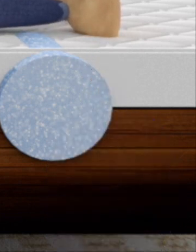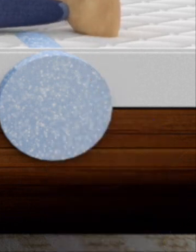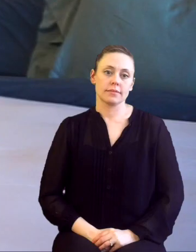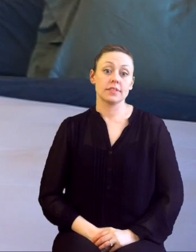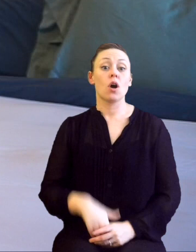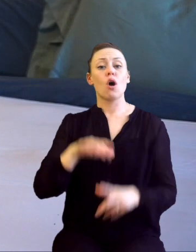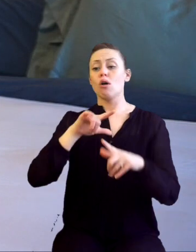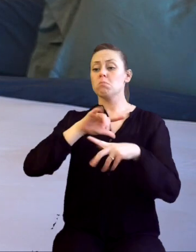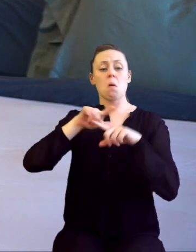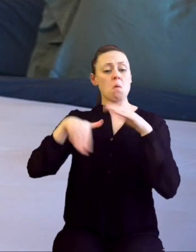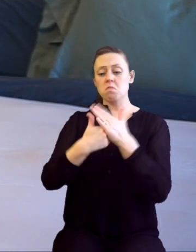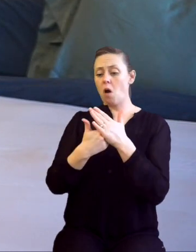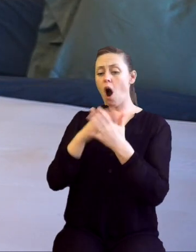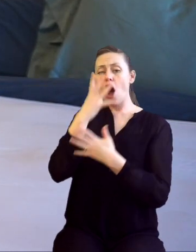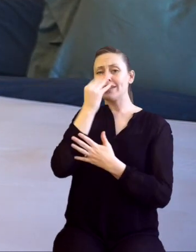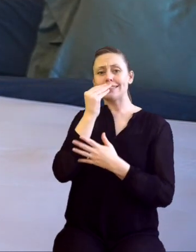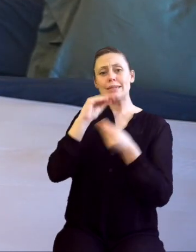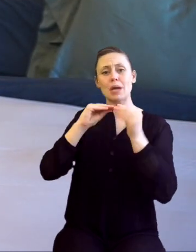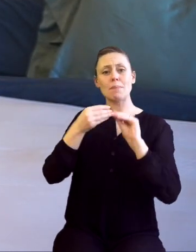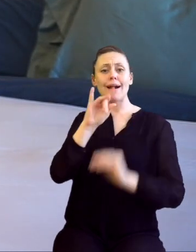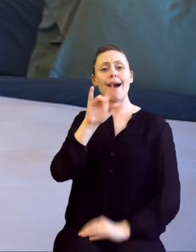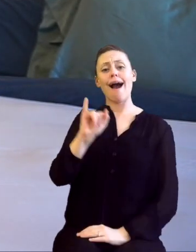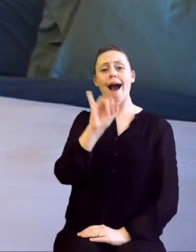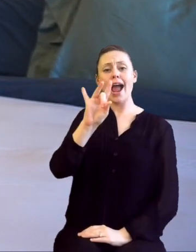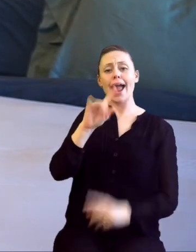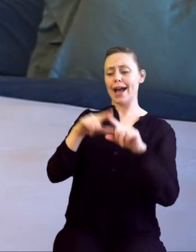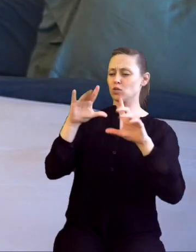Overall, the Sleep Number i8 has some really cool technology backed by a